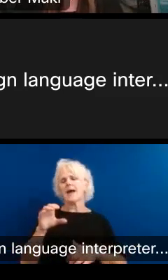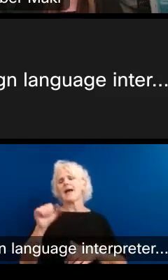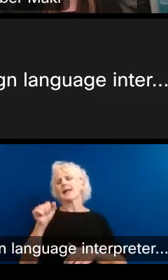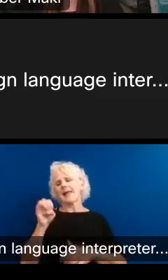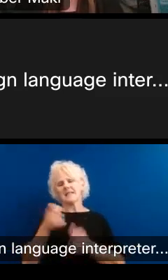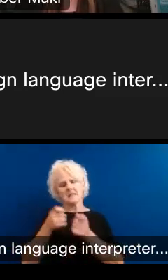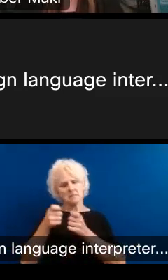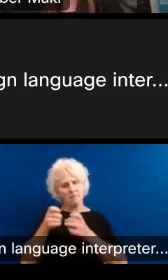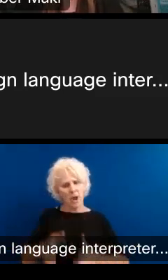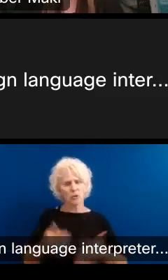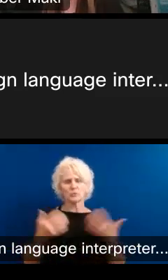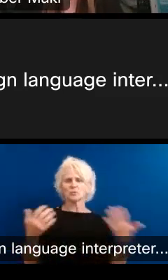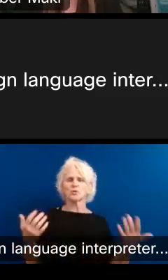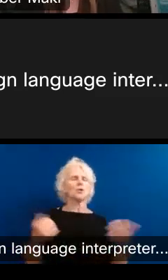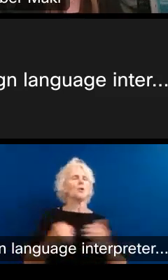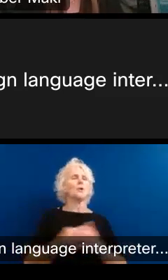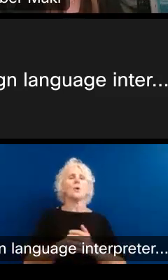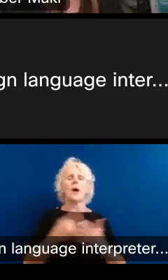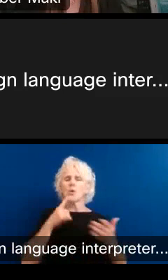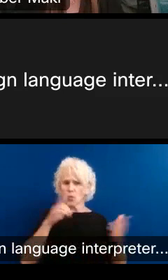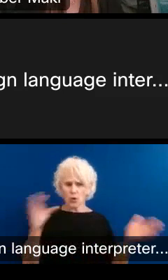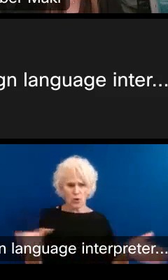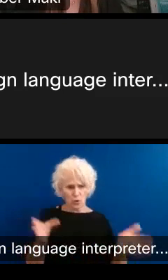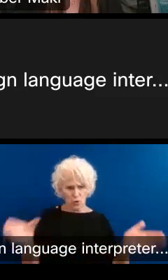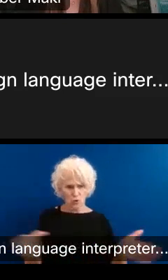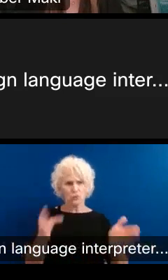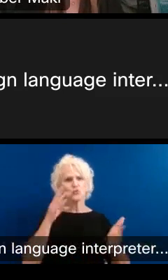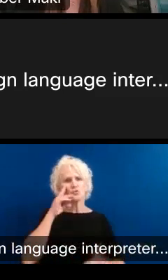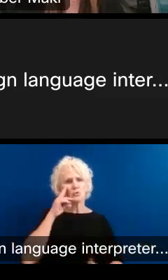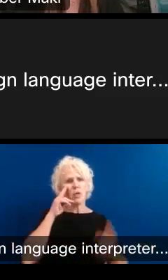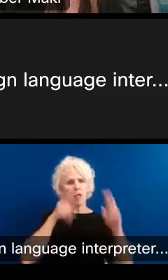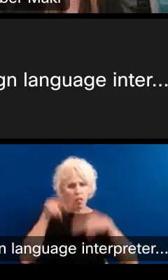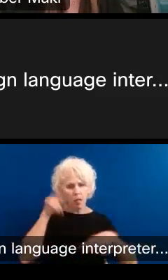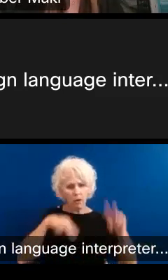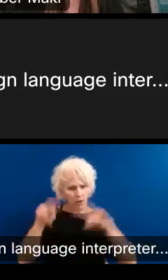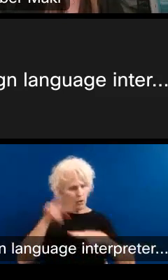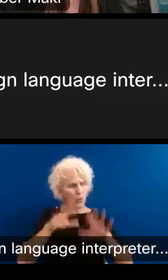just I encourage you to check it out. It's, there's really some great stuff on there.